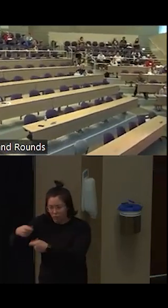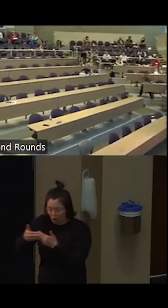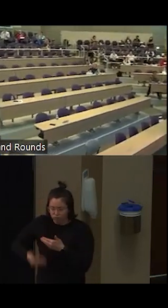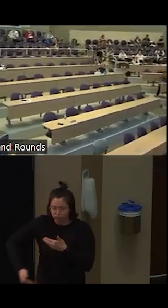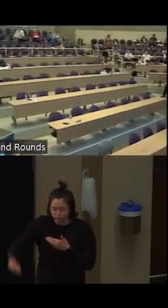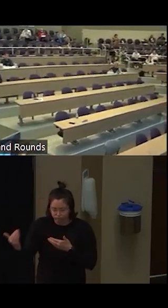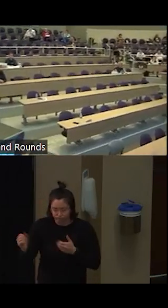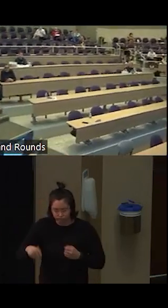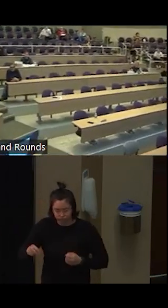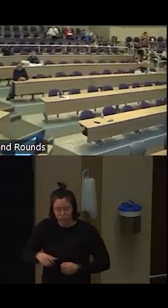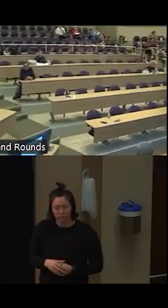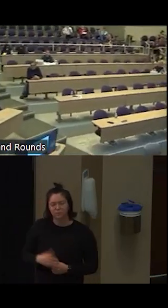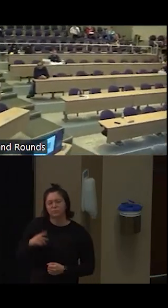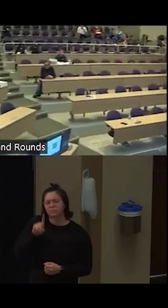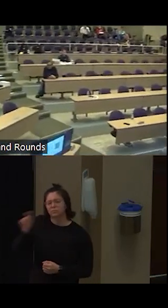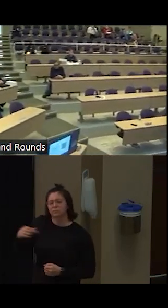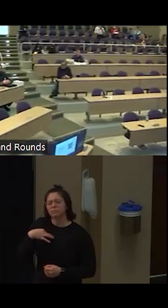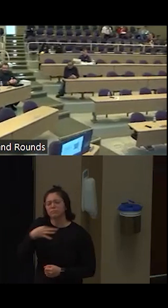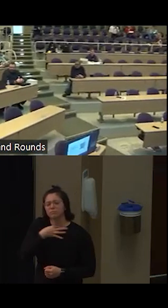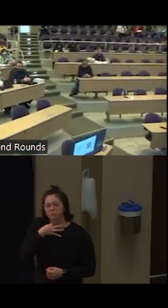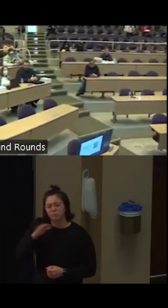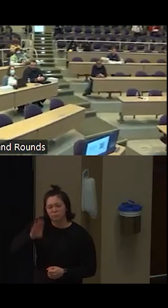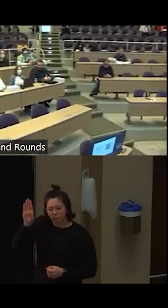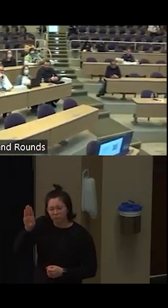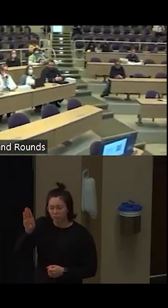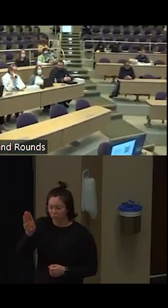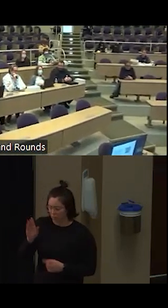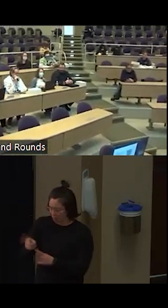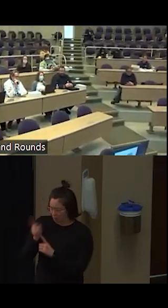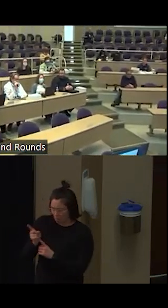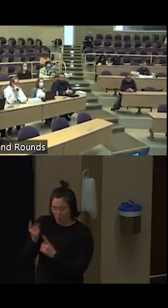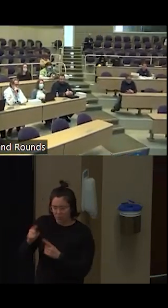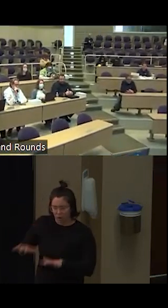very difficult um one of the questions I had then is in the moment when something is starting to